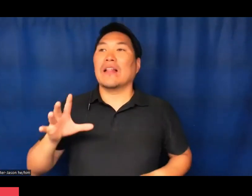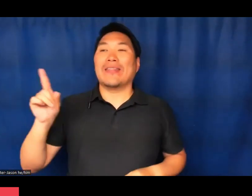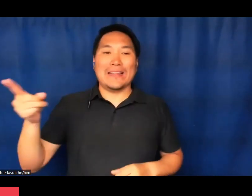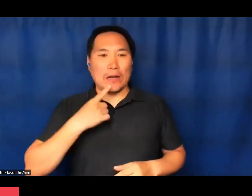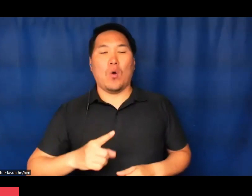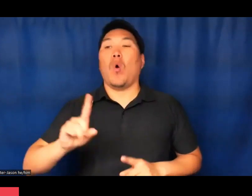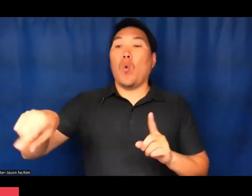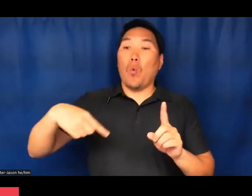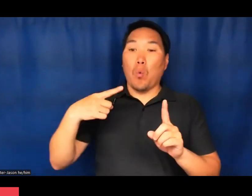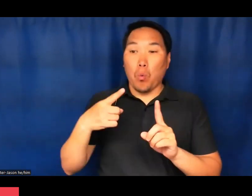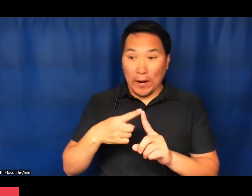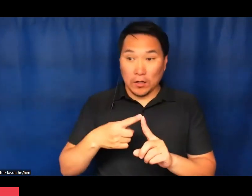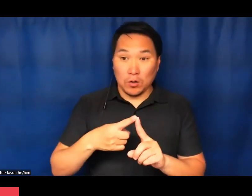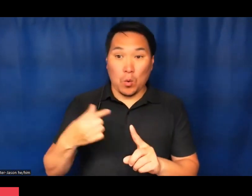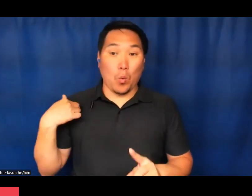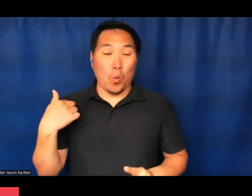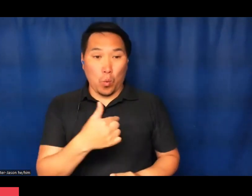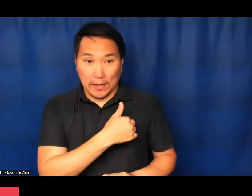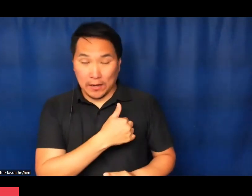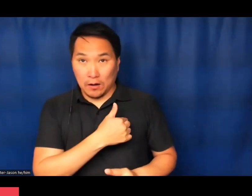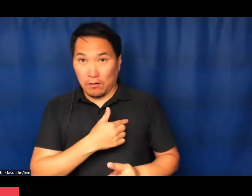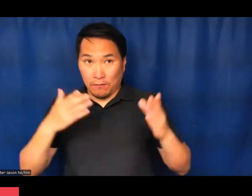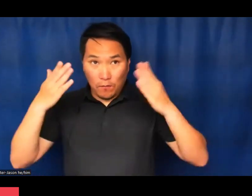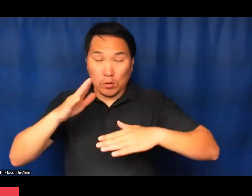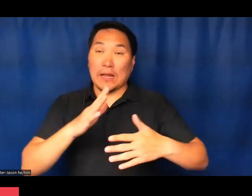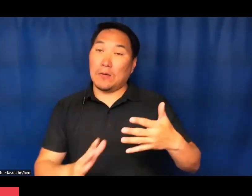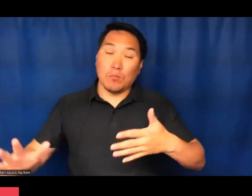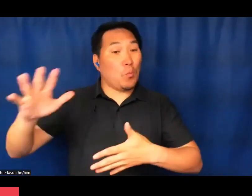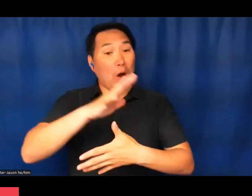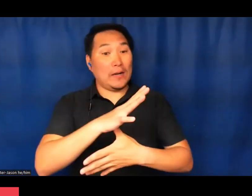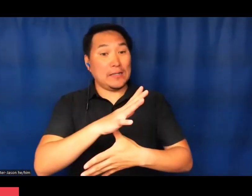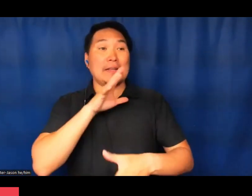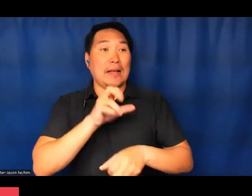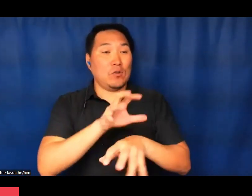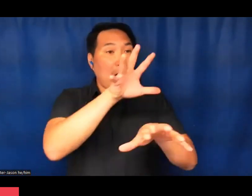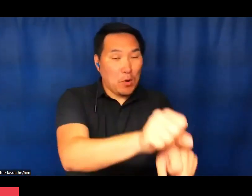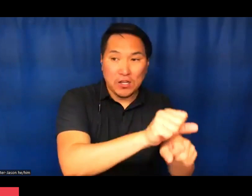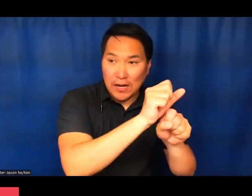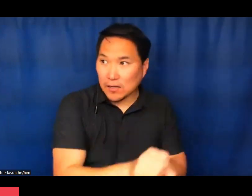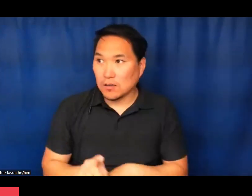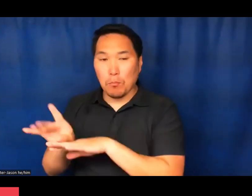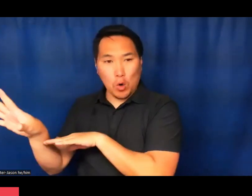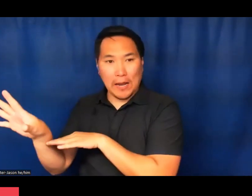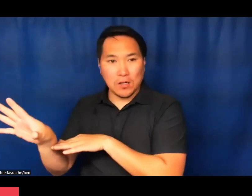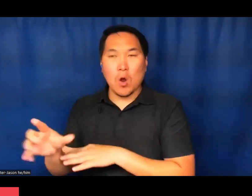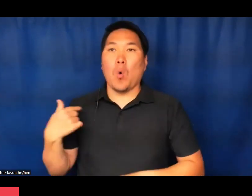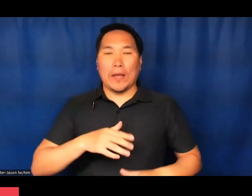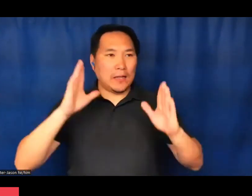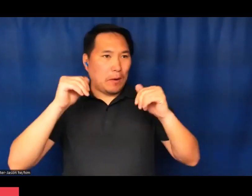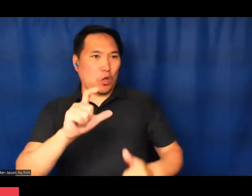When we're prioritizing apprehension and deportation, we expect our officers to identify folks who